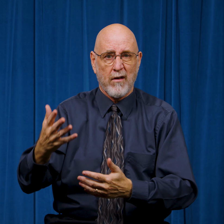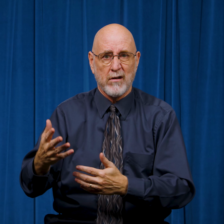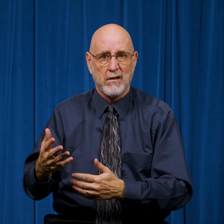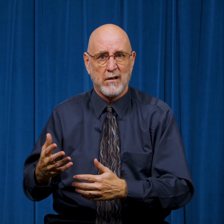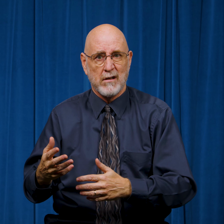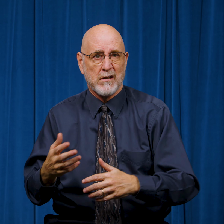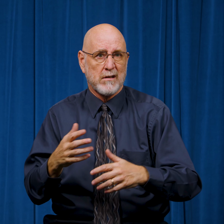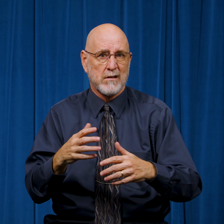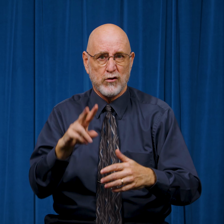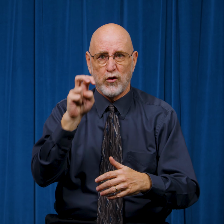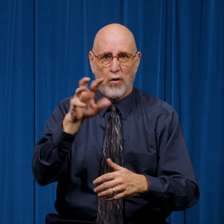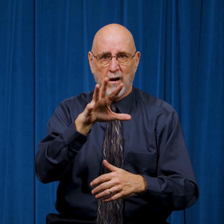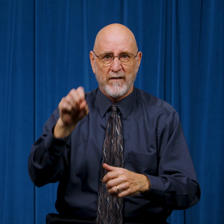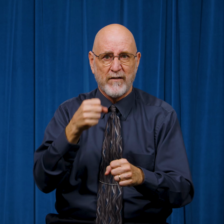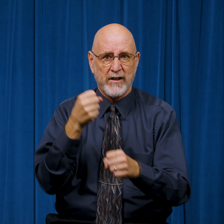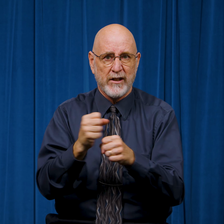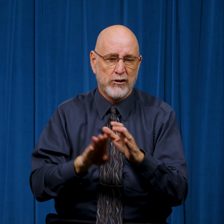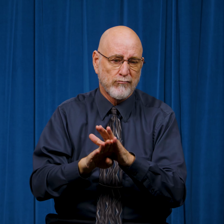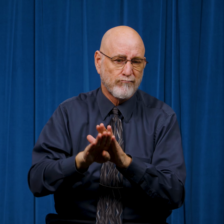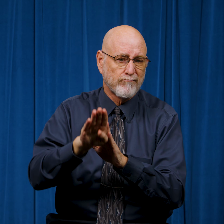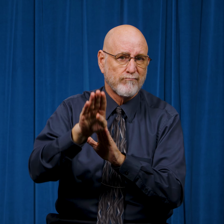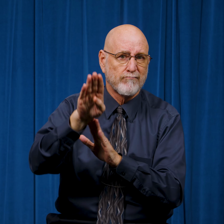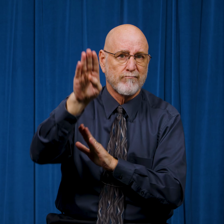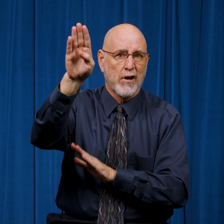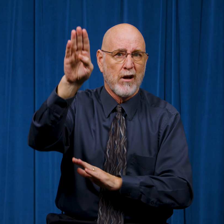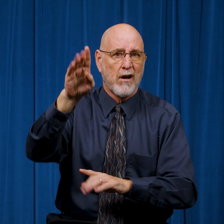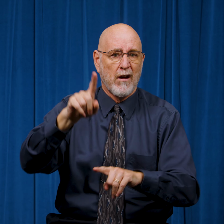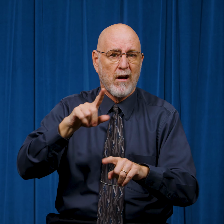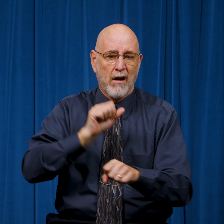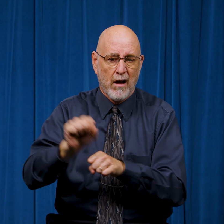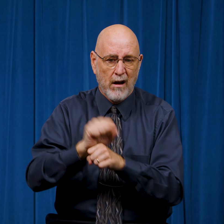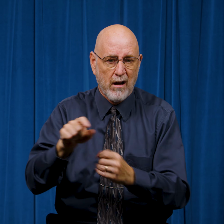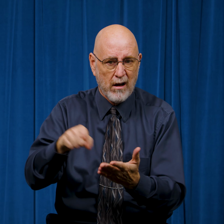two hundred and fifty years of unrequited toil shall be sunk,